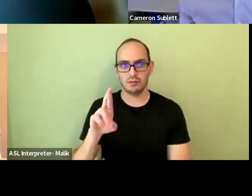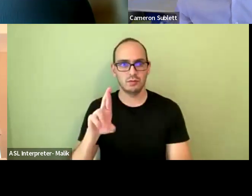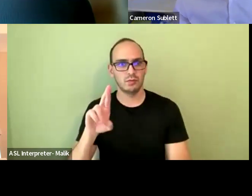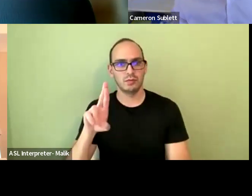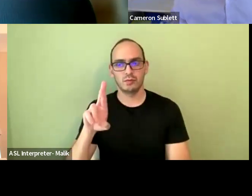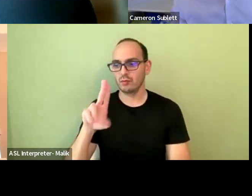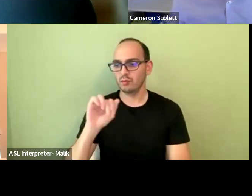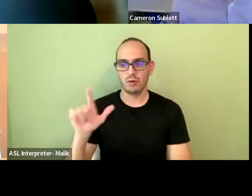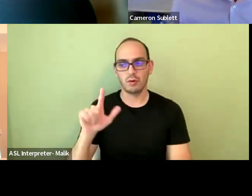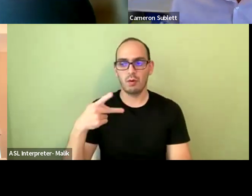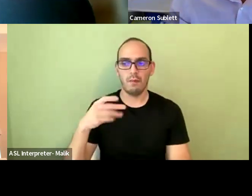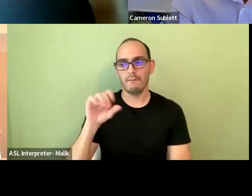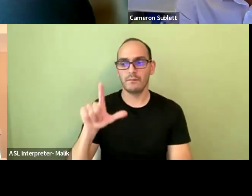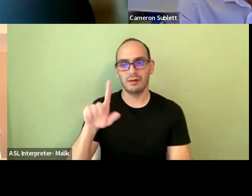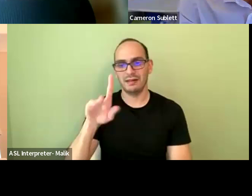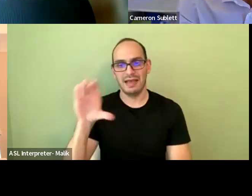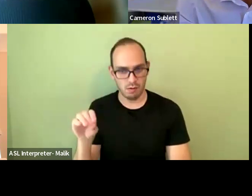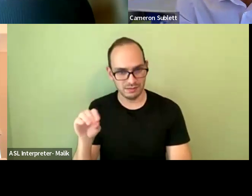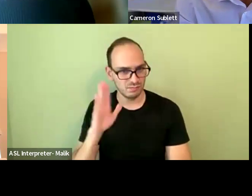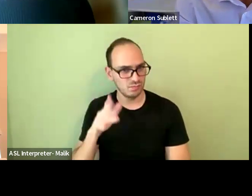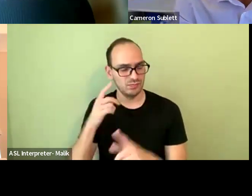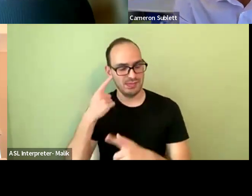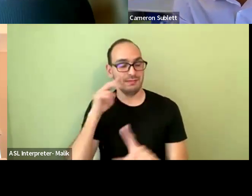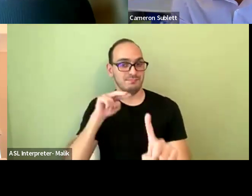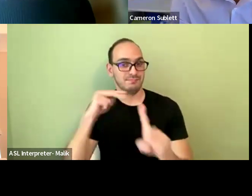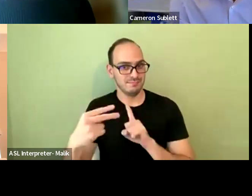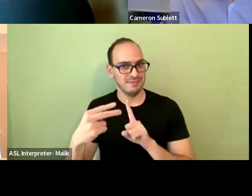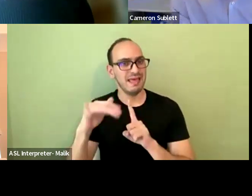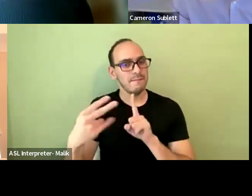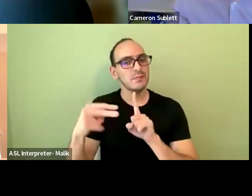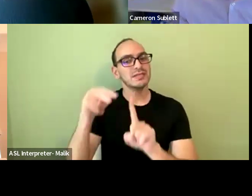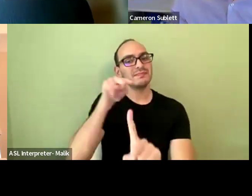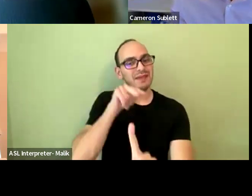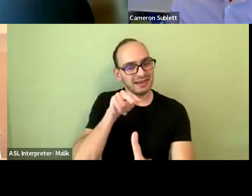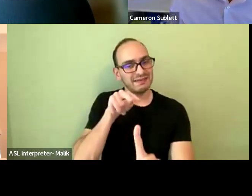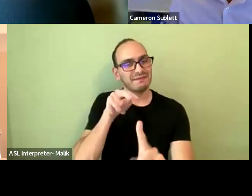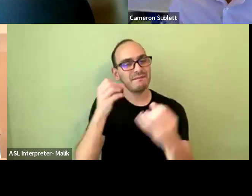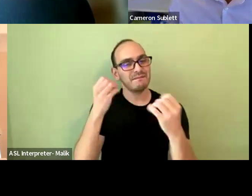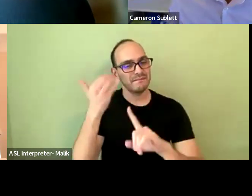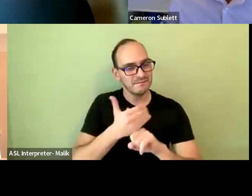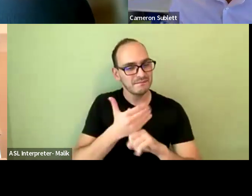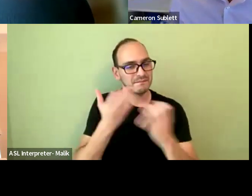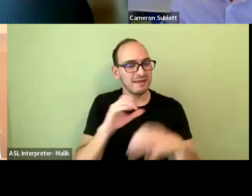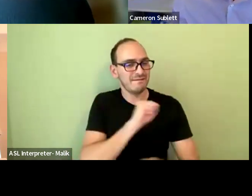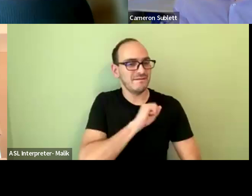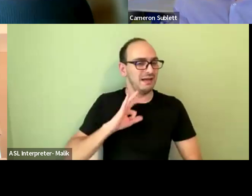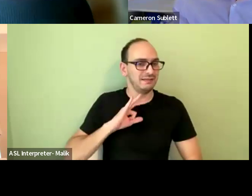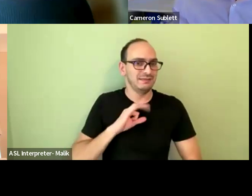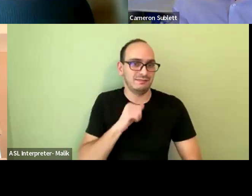County would. It brings that level of perspective that a lot of faculty just do not have.